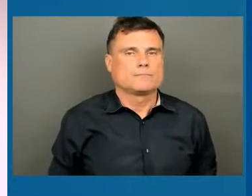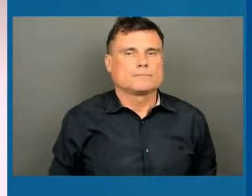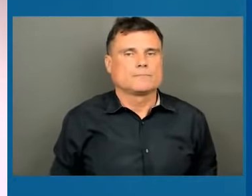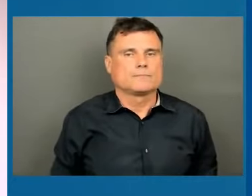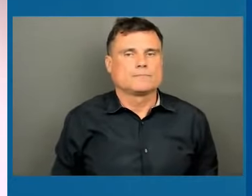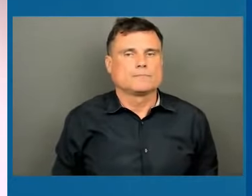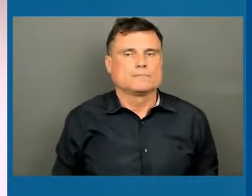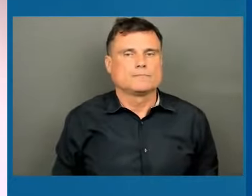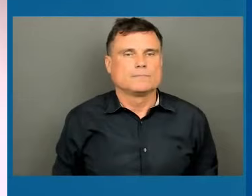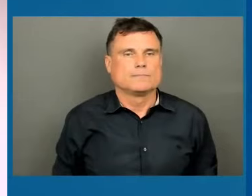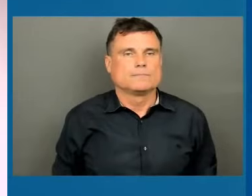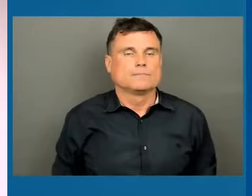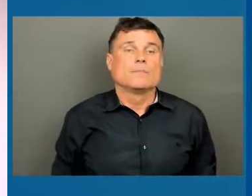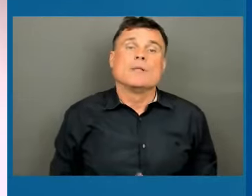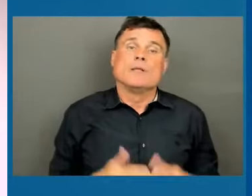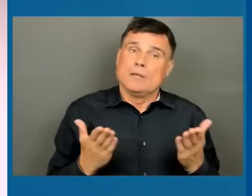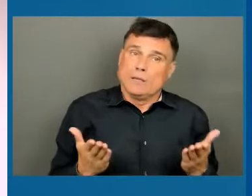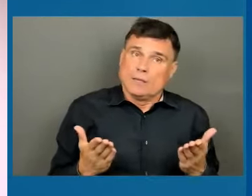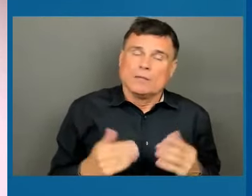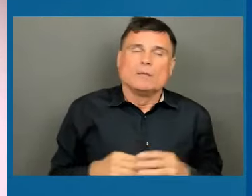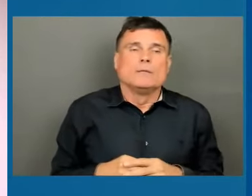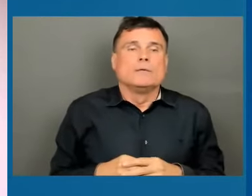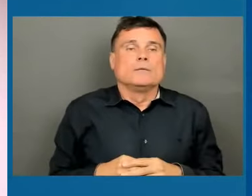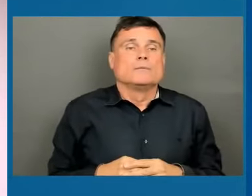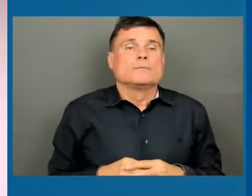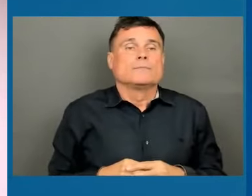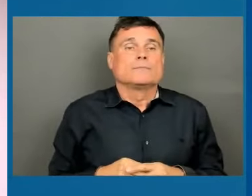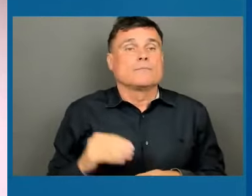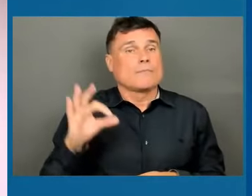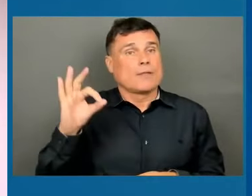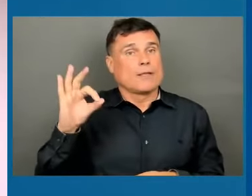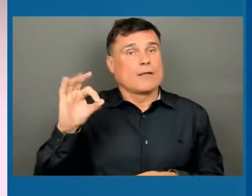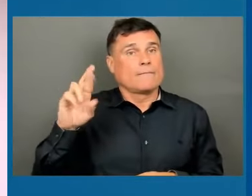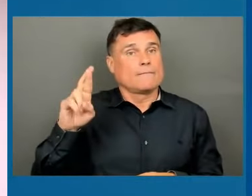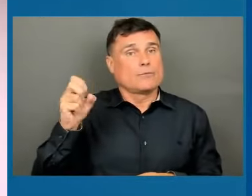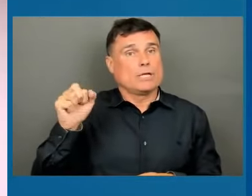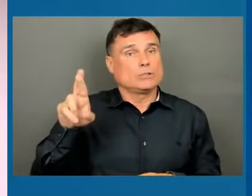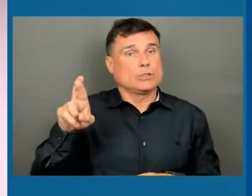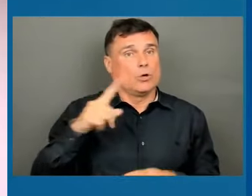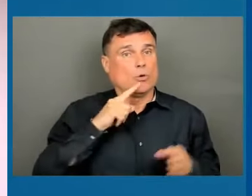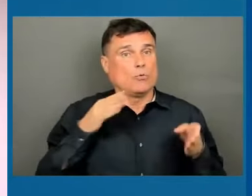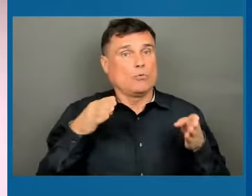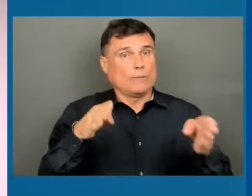Fraser. We know that we still have a lot of snow to melt and